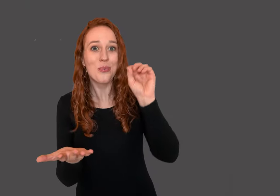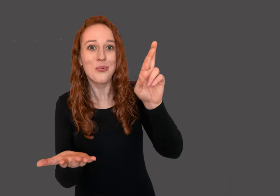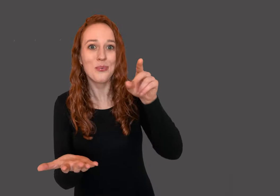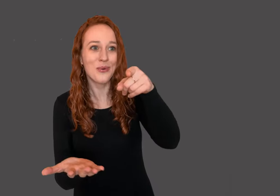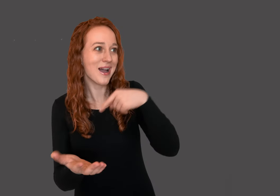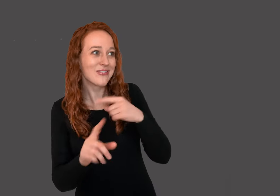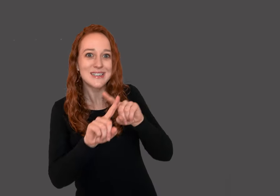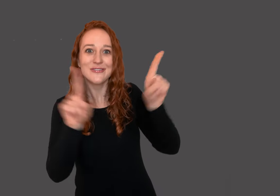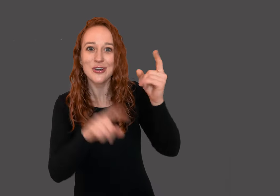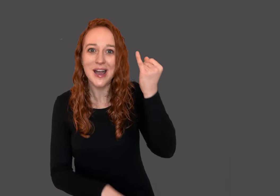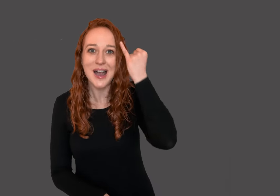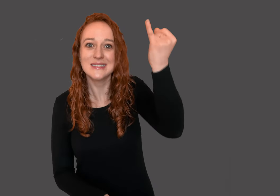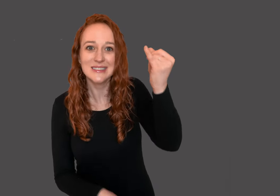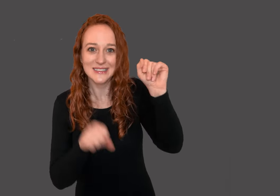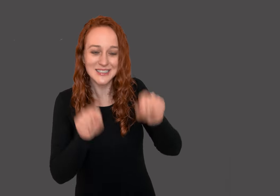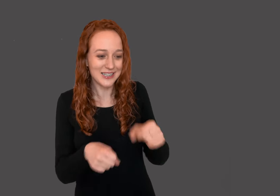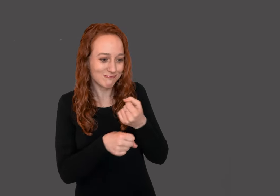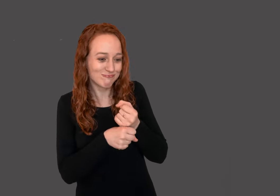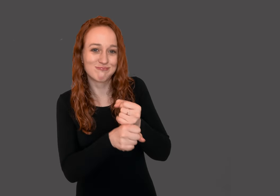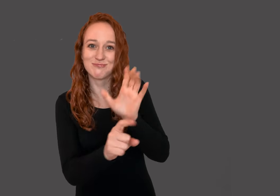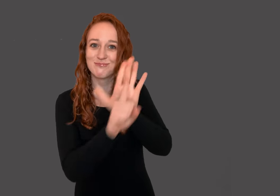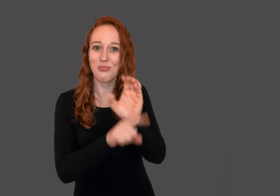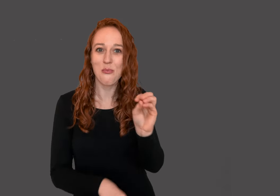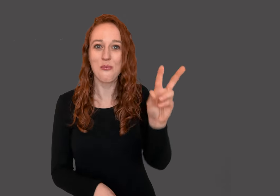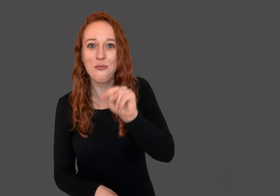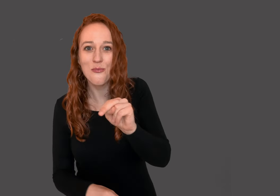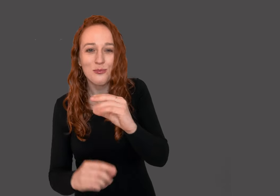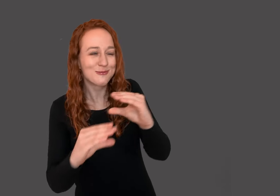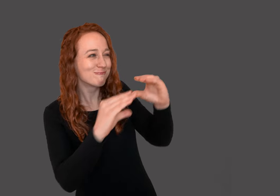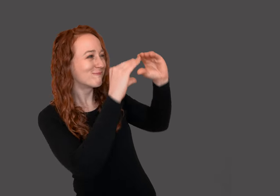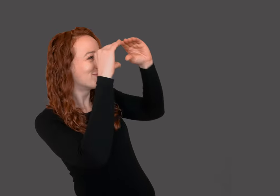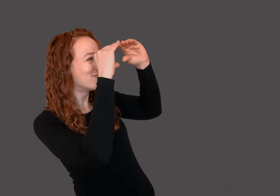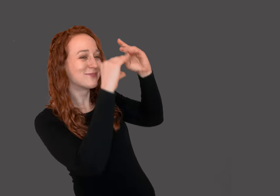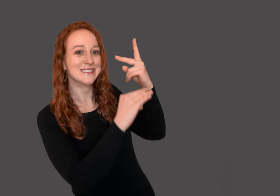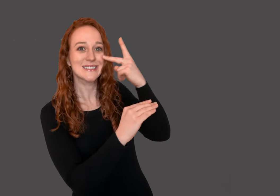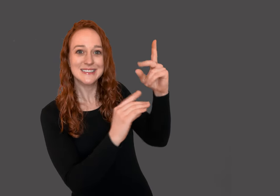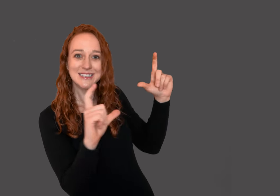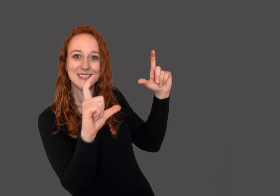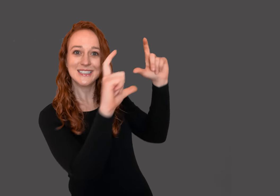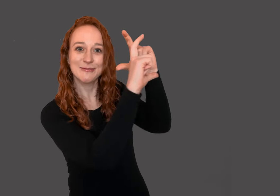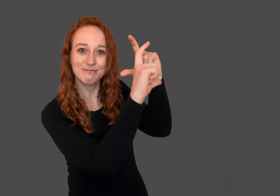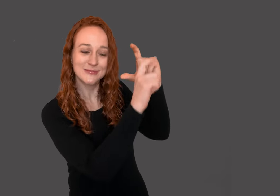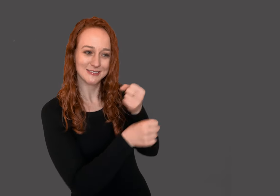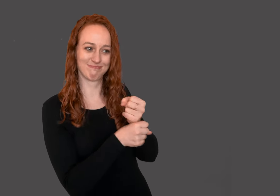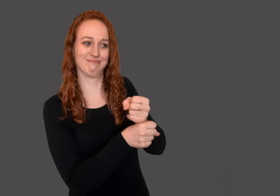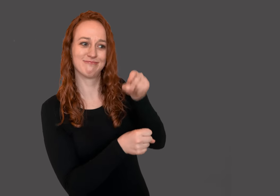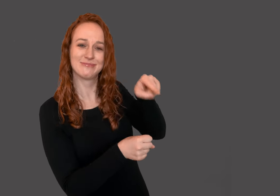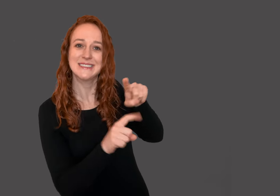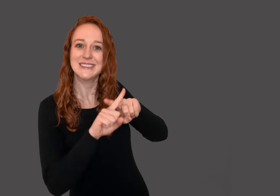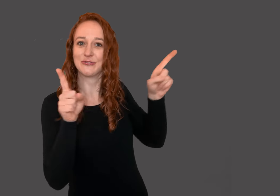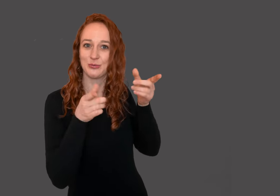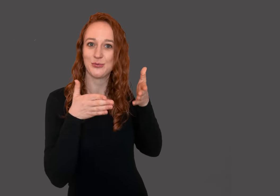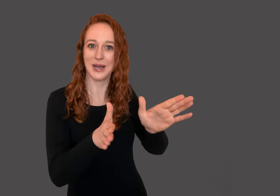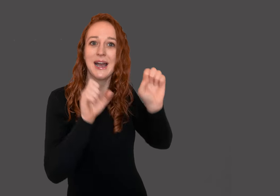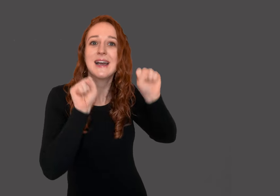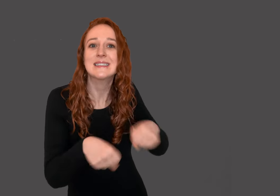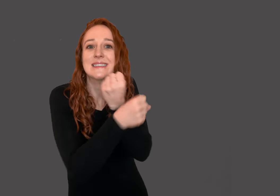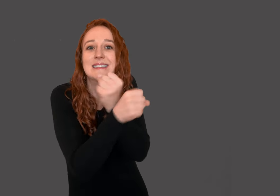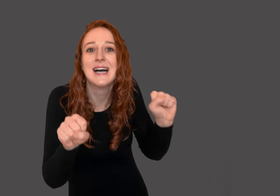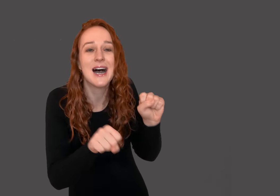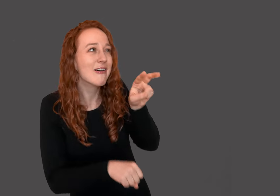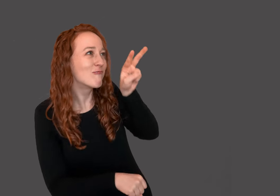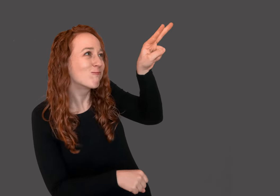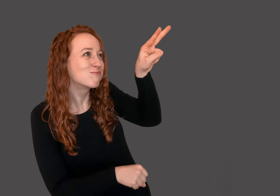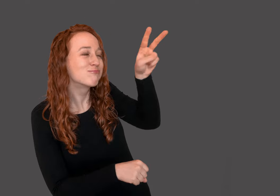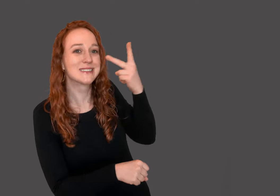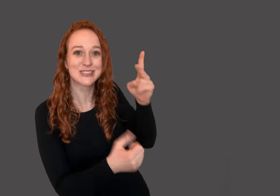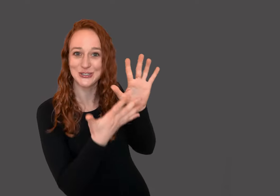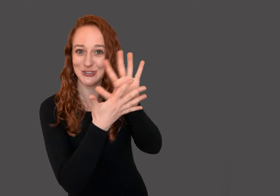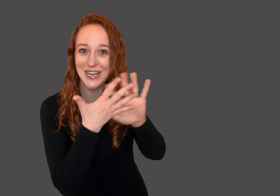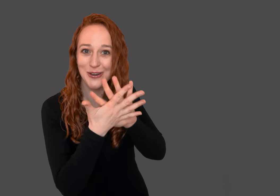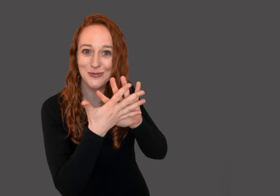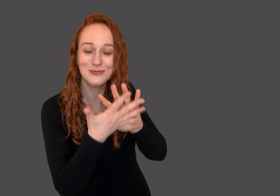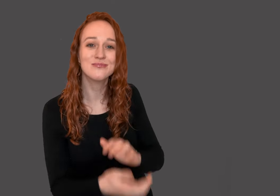Do you have other ideas for engineering your own safe eclipse shadow viewers?